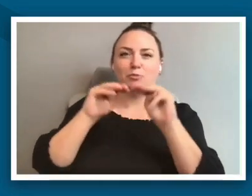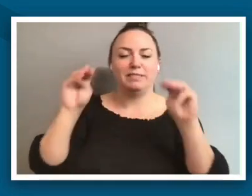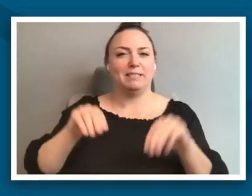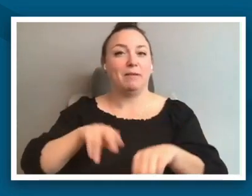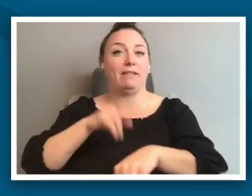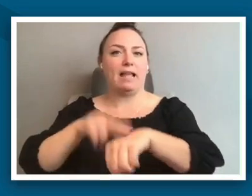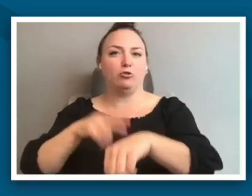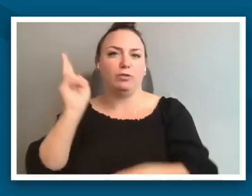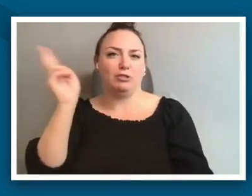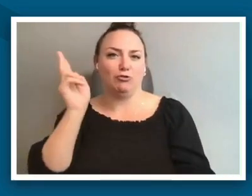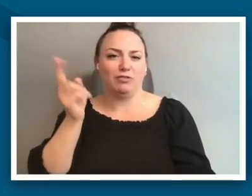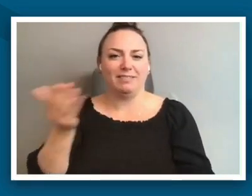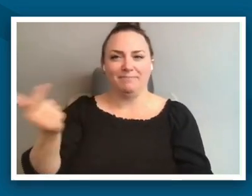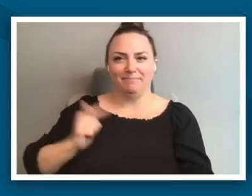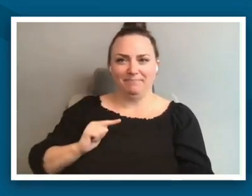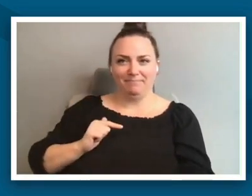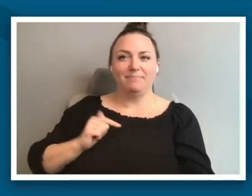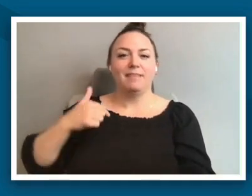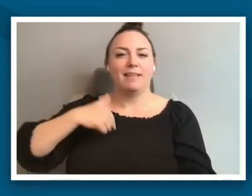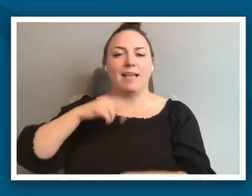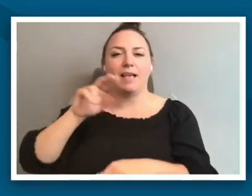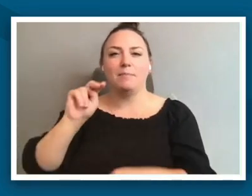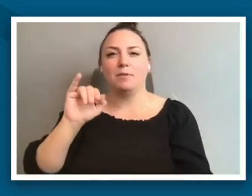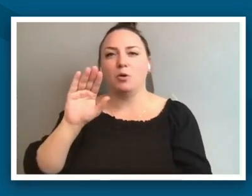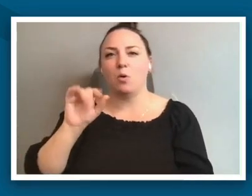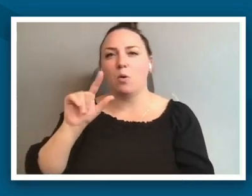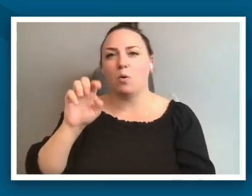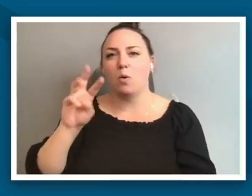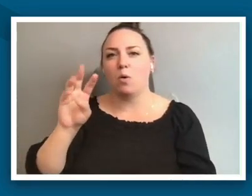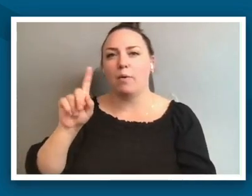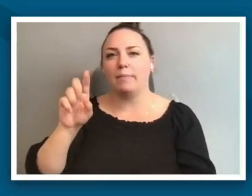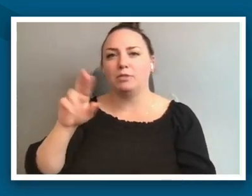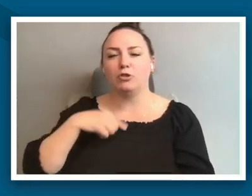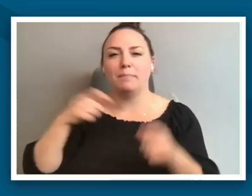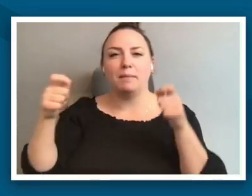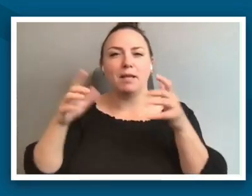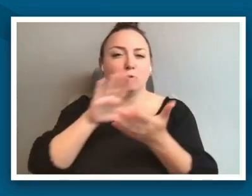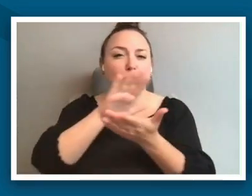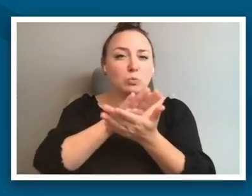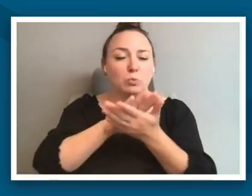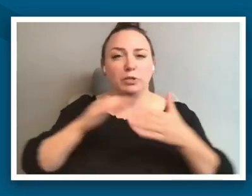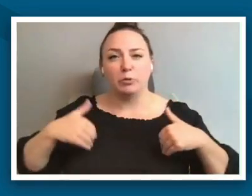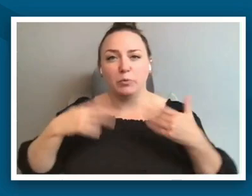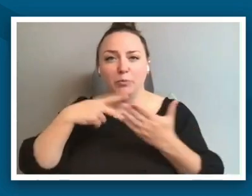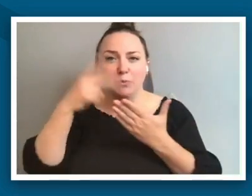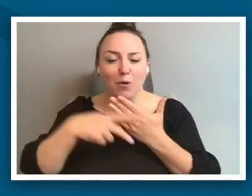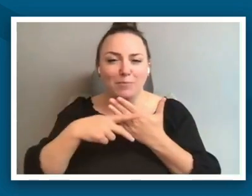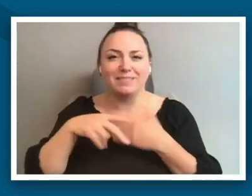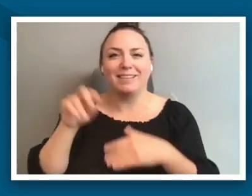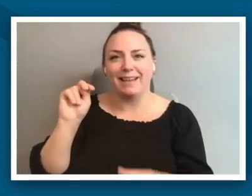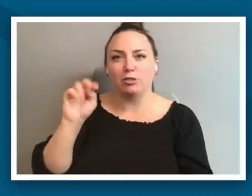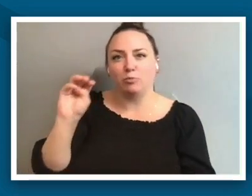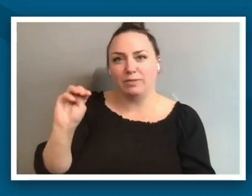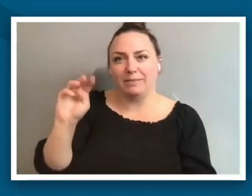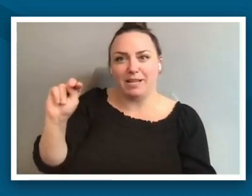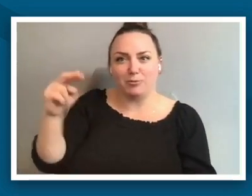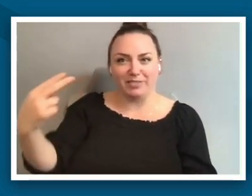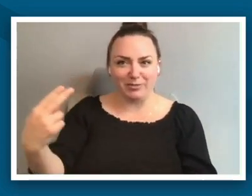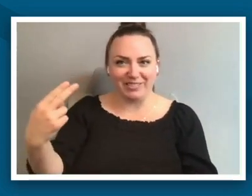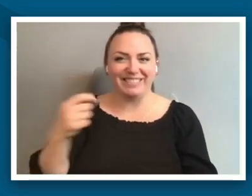and then i am nicole webster i am the manager of school and youth programs at the national museum of natural history